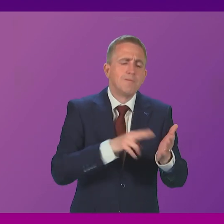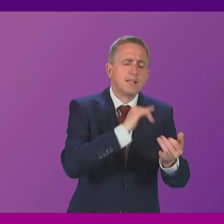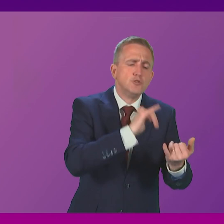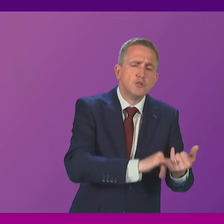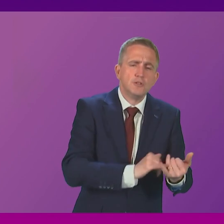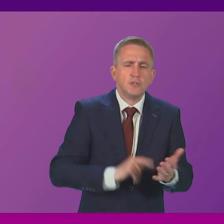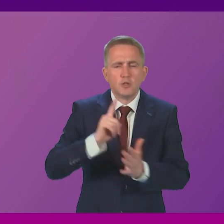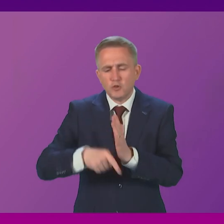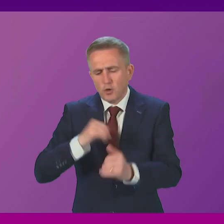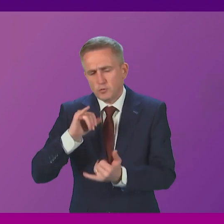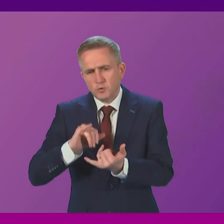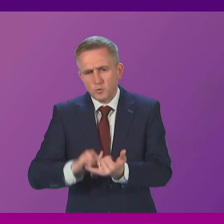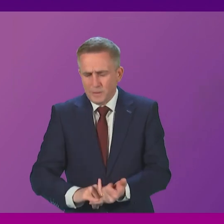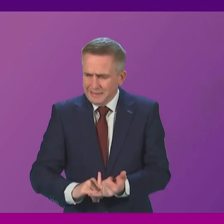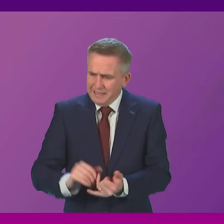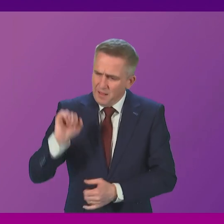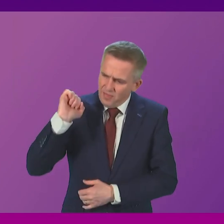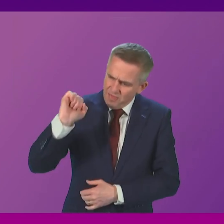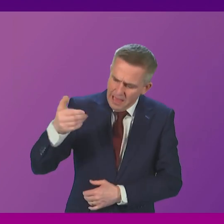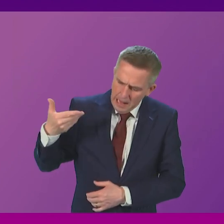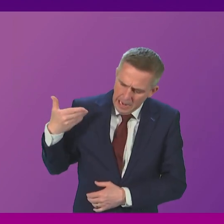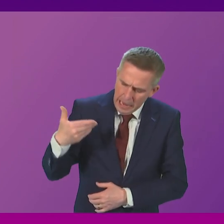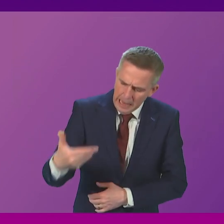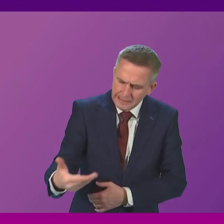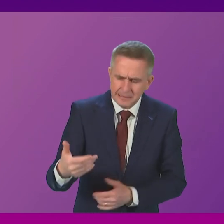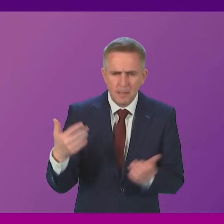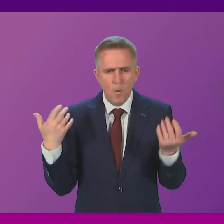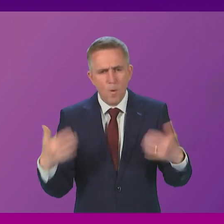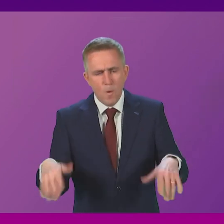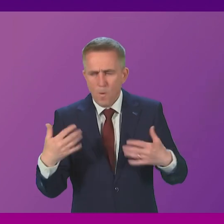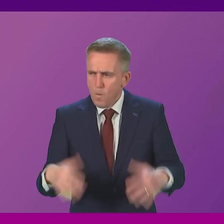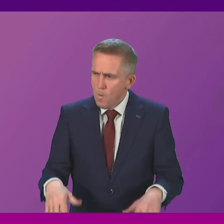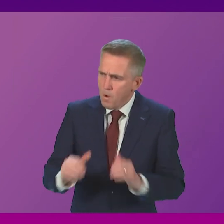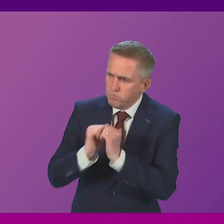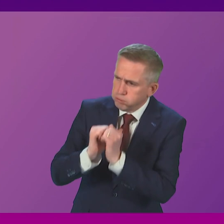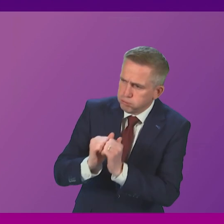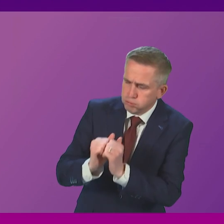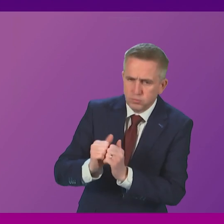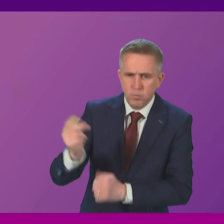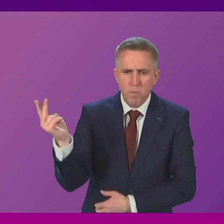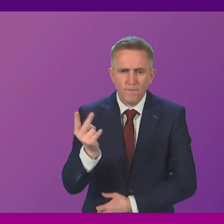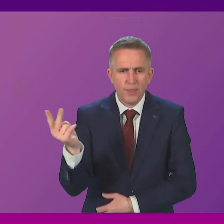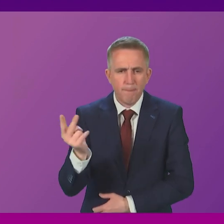have left a significant legacy, for which I am very grateful to them, but I know that